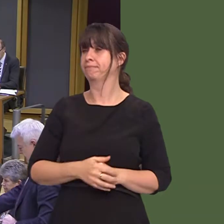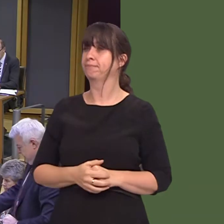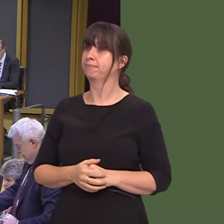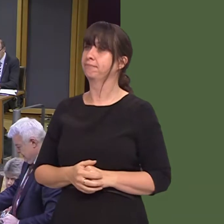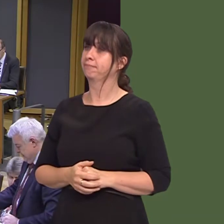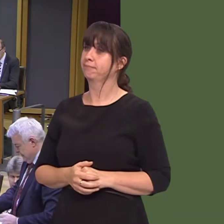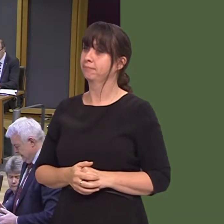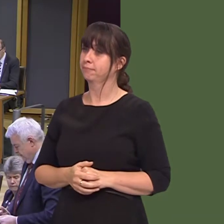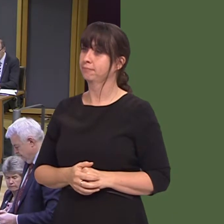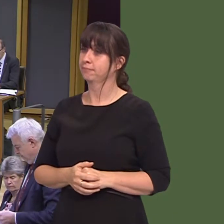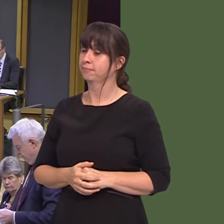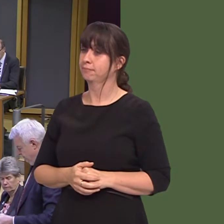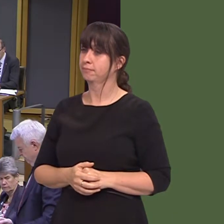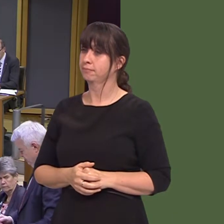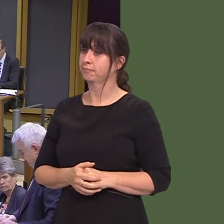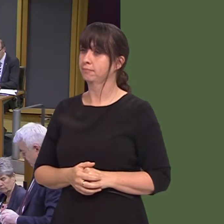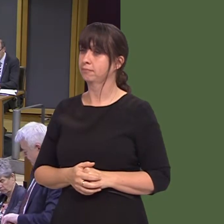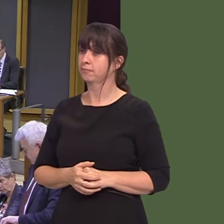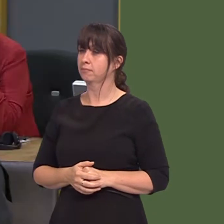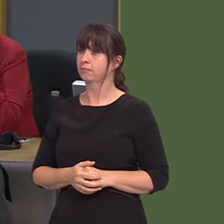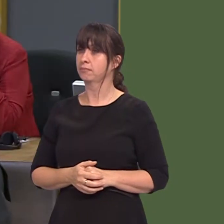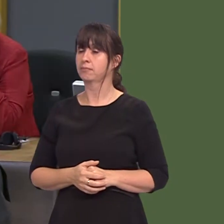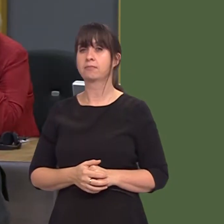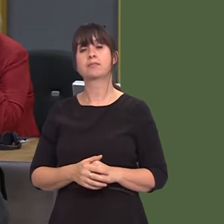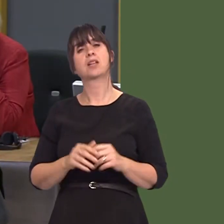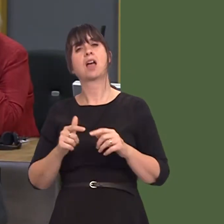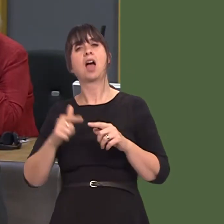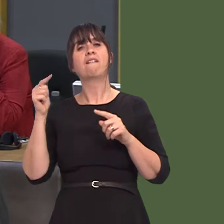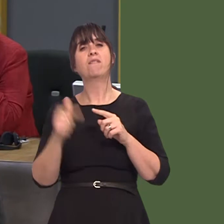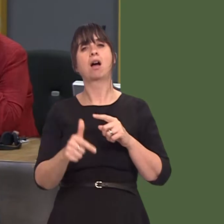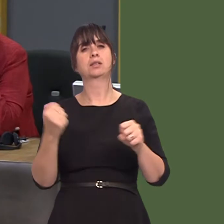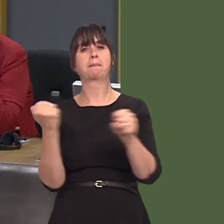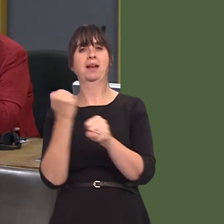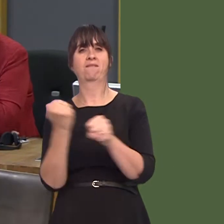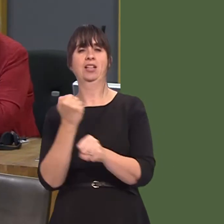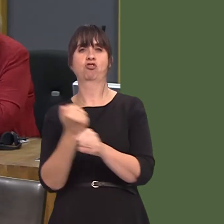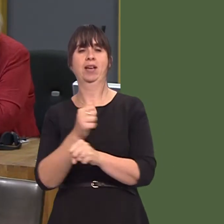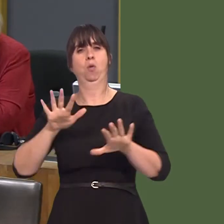Will the First Minister make a statement on the advanced manufacturing sector in Wales? (OAQ51139) Carwyn Jones: Yes.